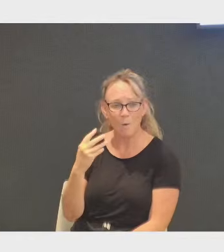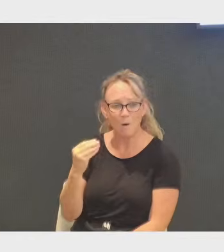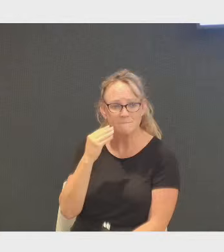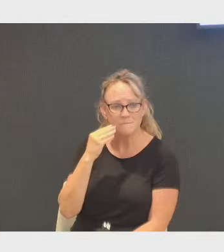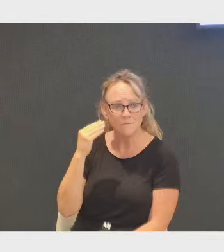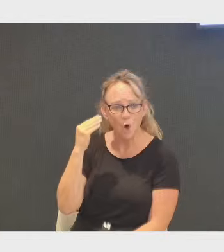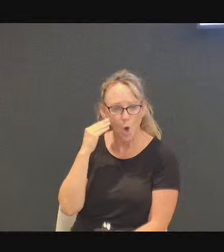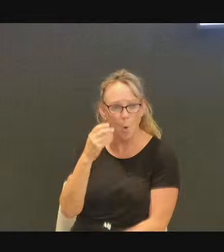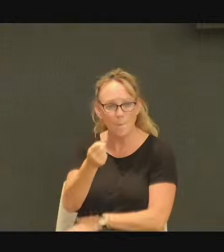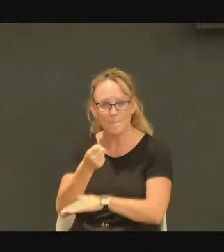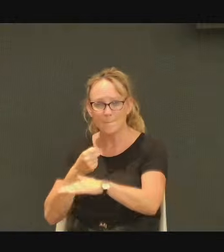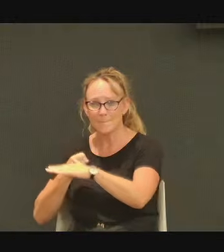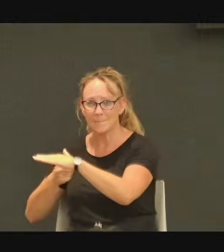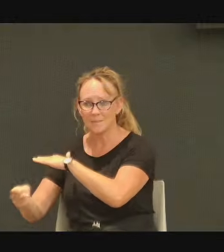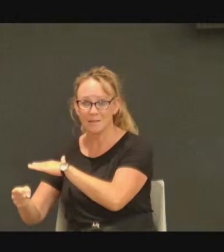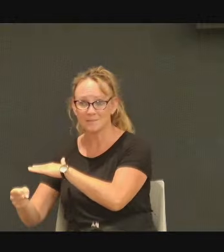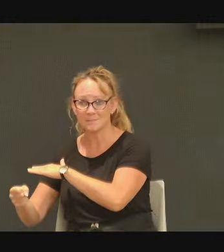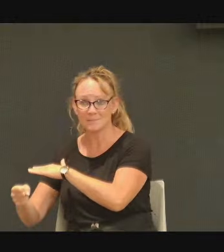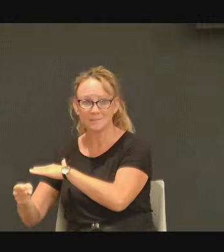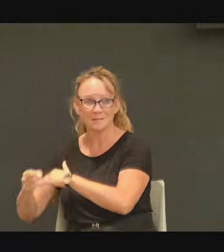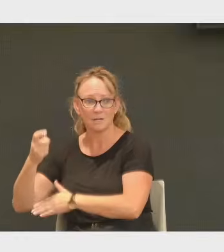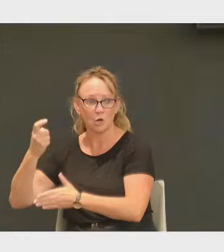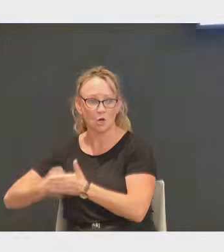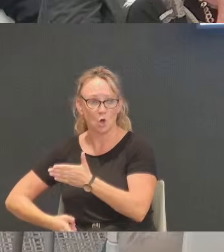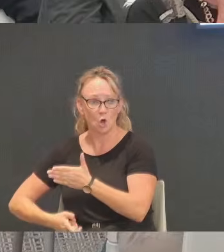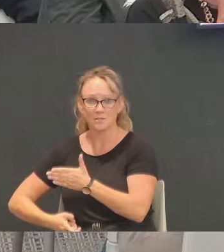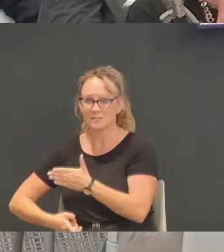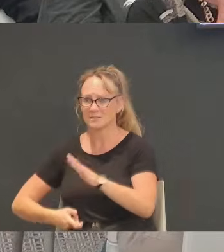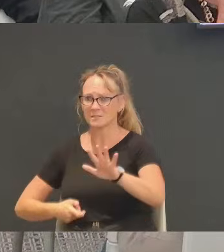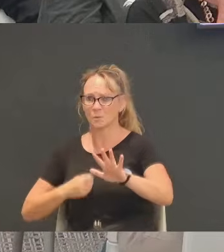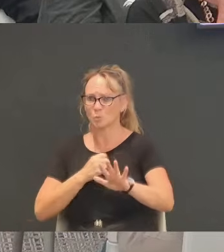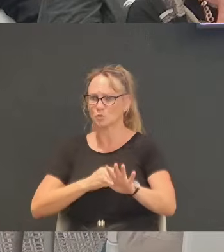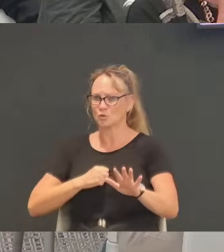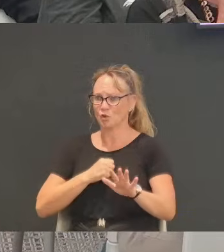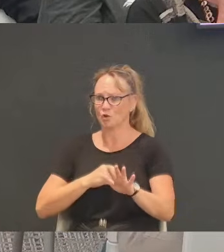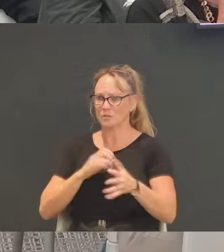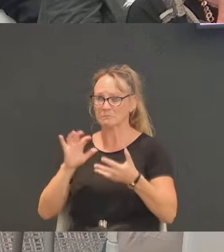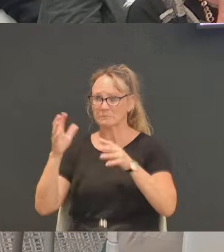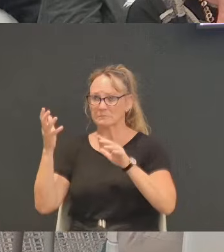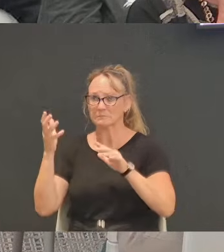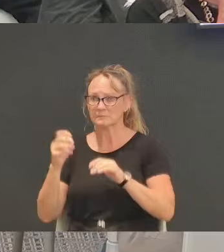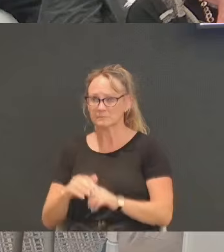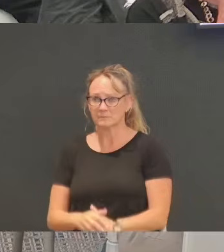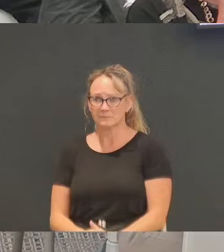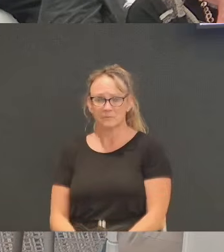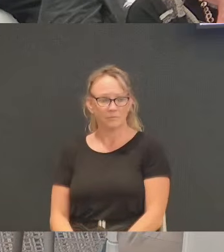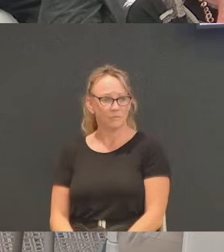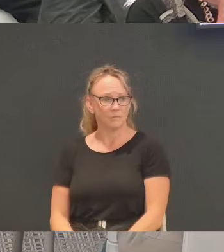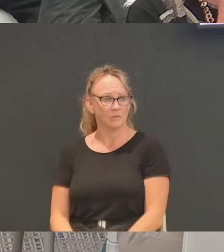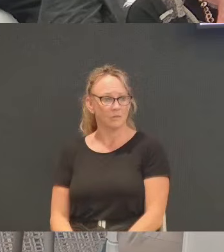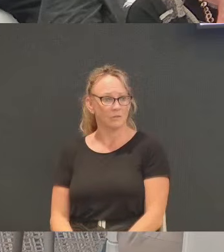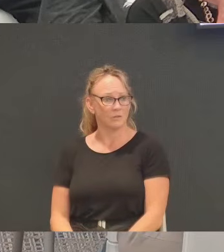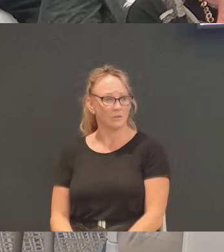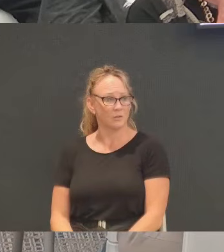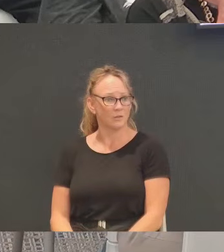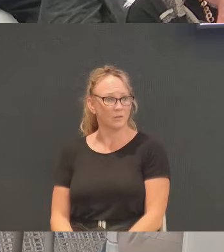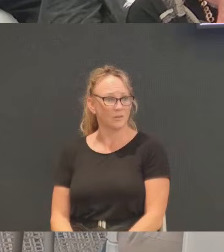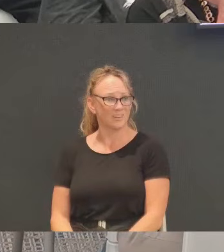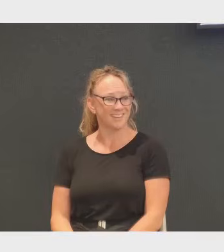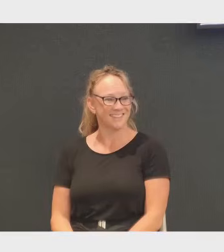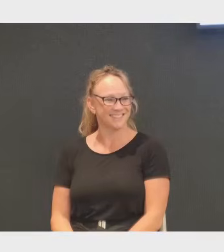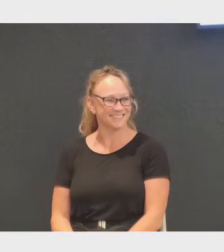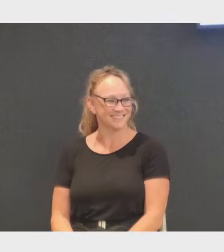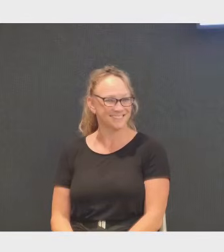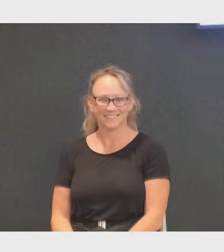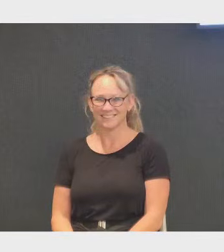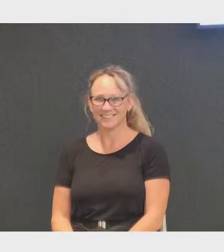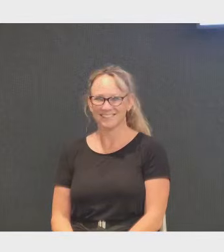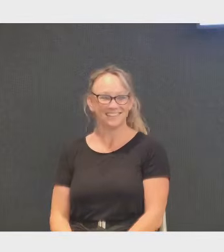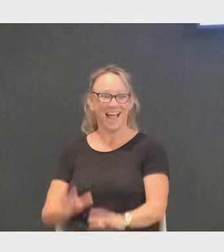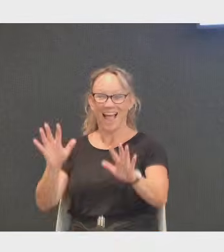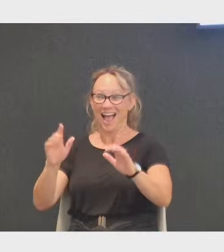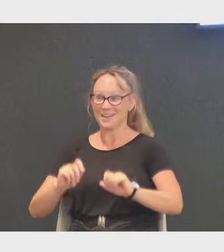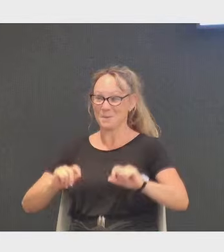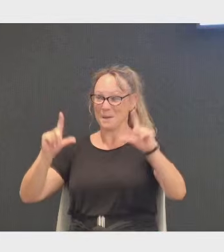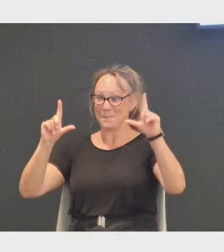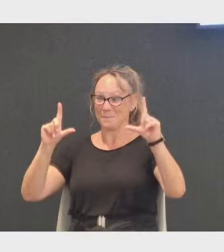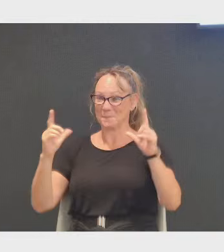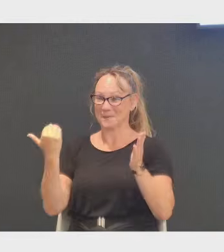costs. Sorry, I think I hit something. I know what I hit. Ah, there we go. Perfect.